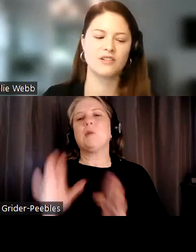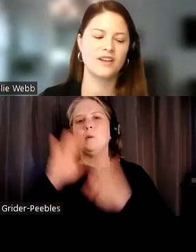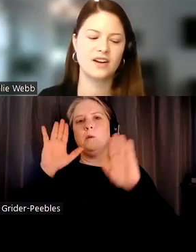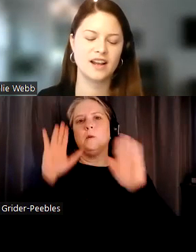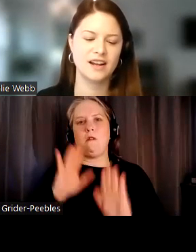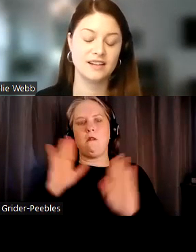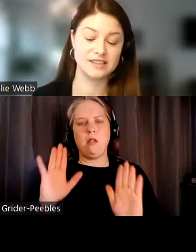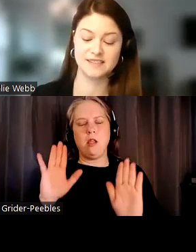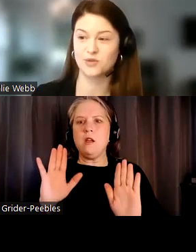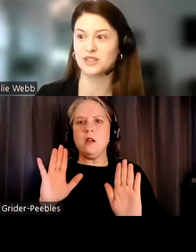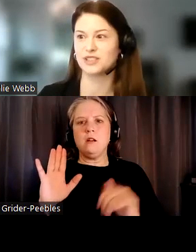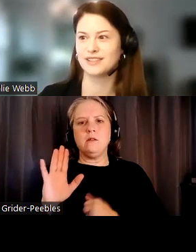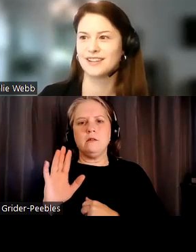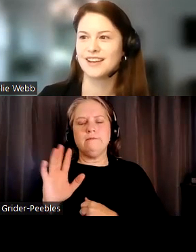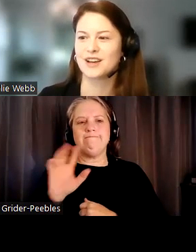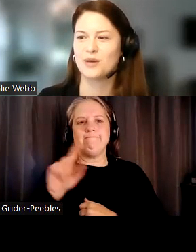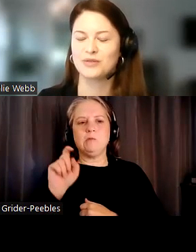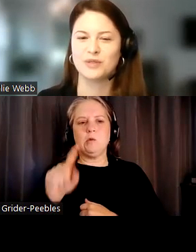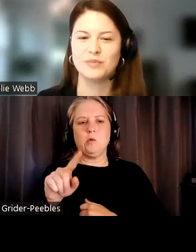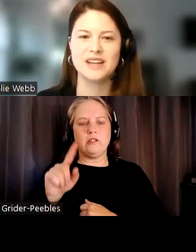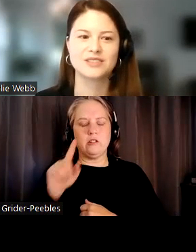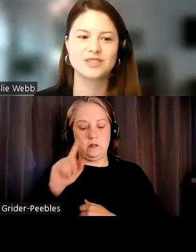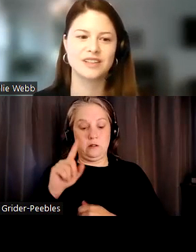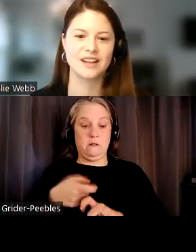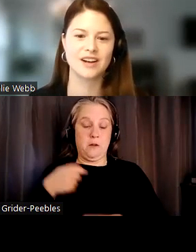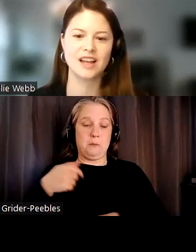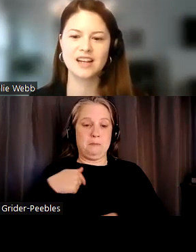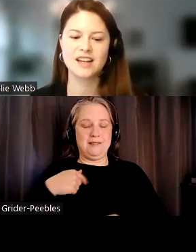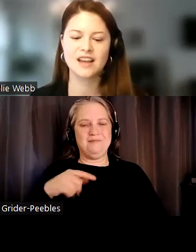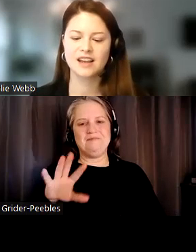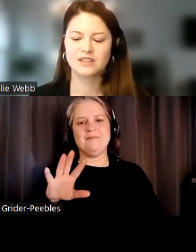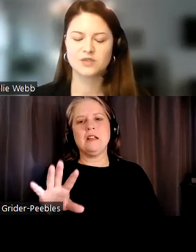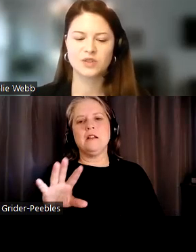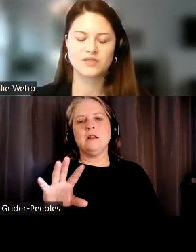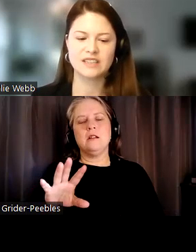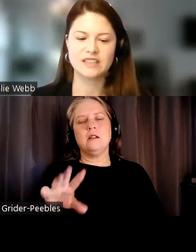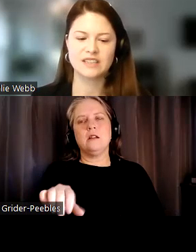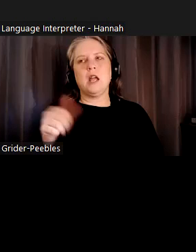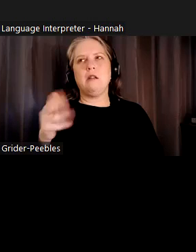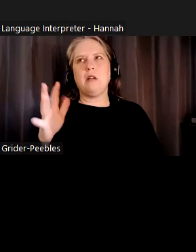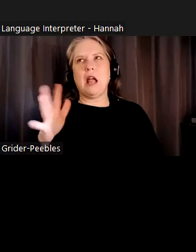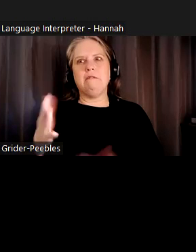Are there any -- this is a question from me, are there easy things you have